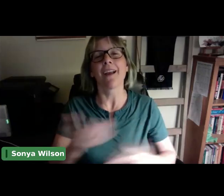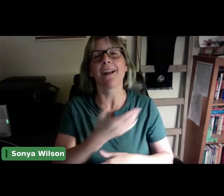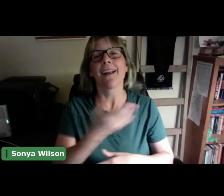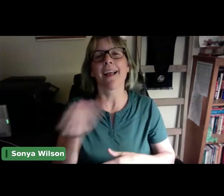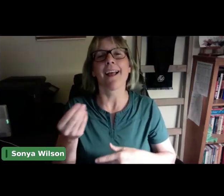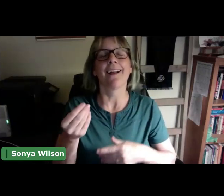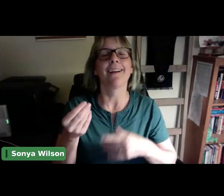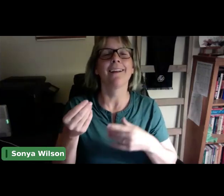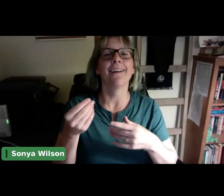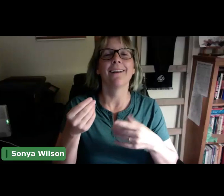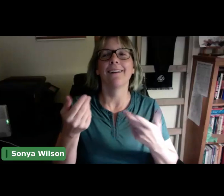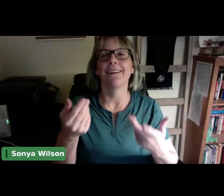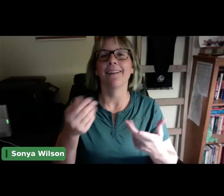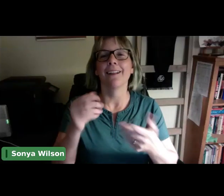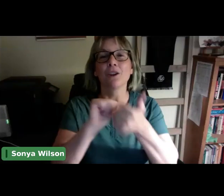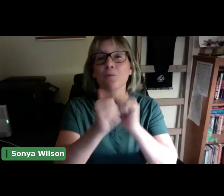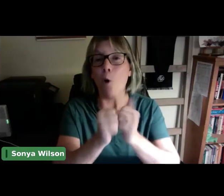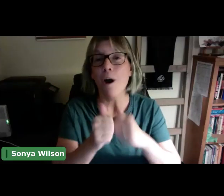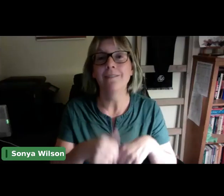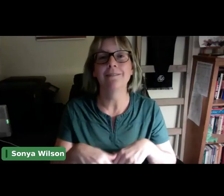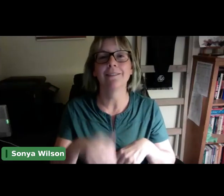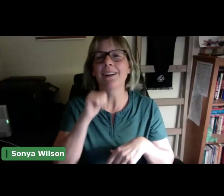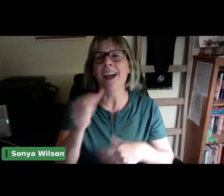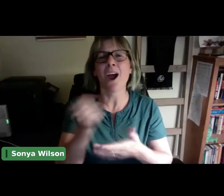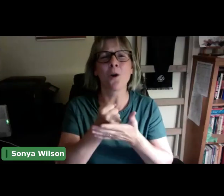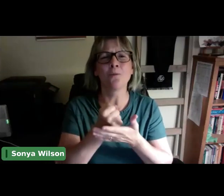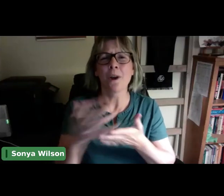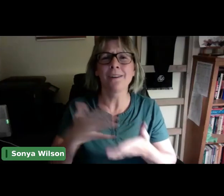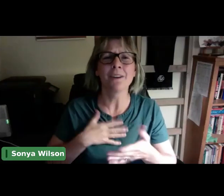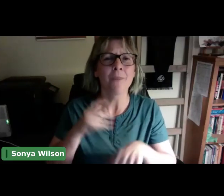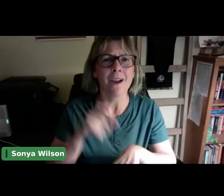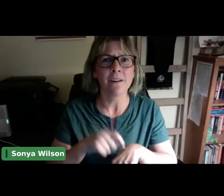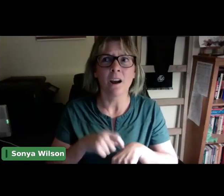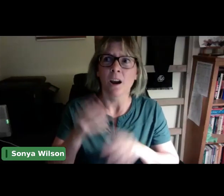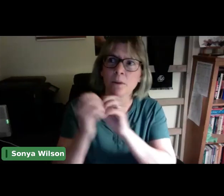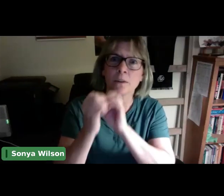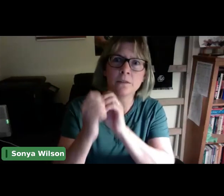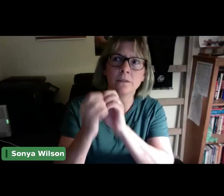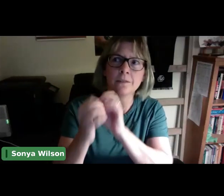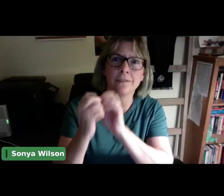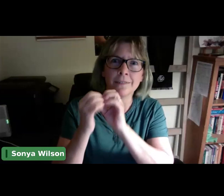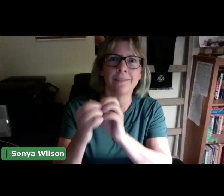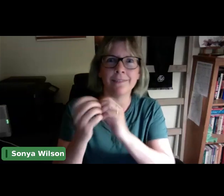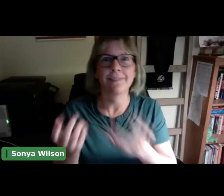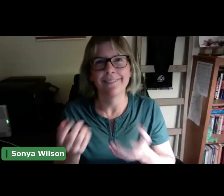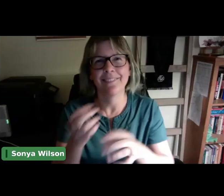I really want to spend my time enjoying an event, whether it be, you know, sports or a competition or whatever.